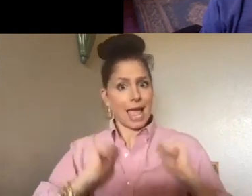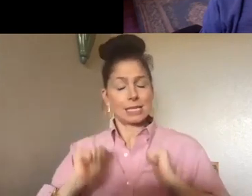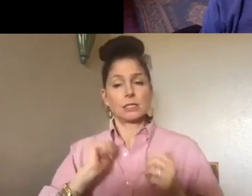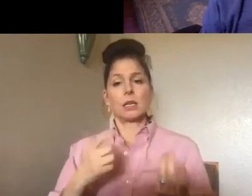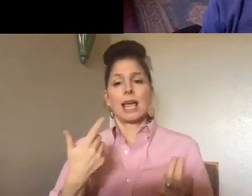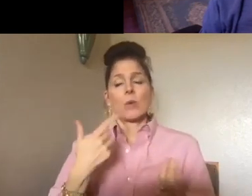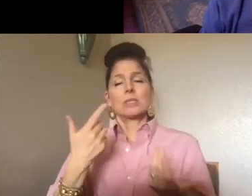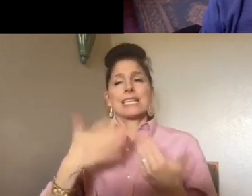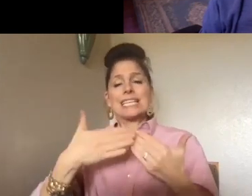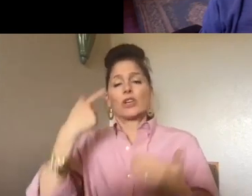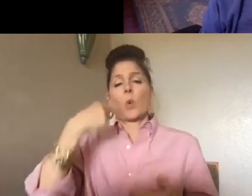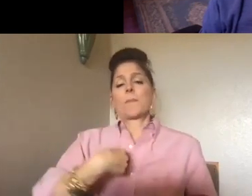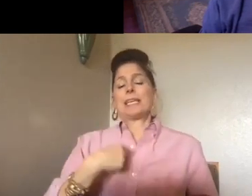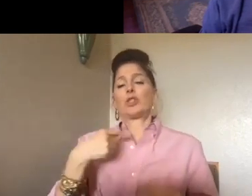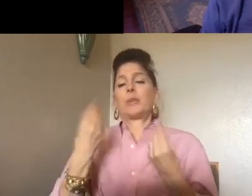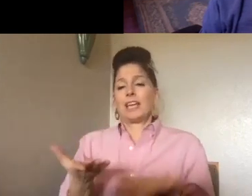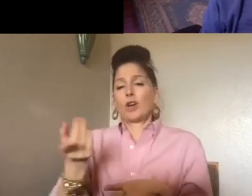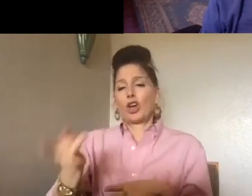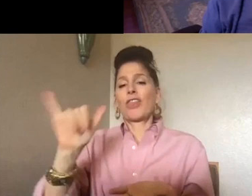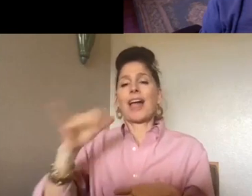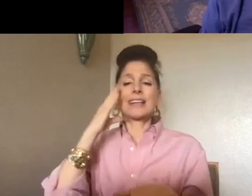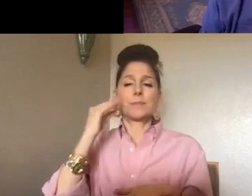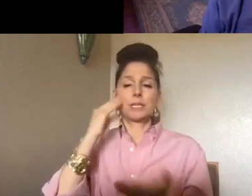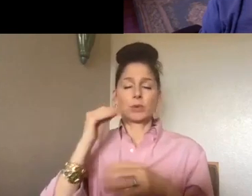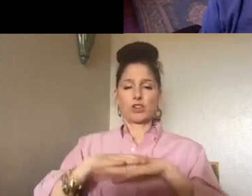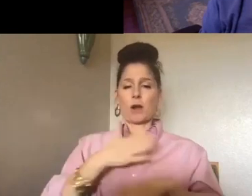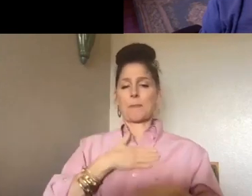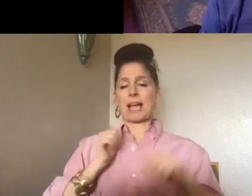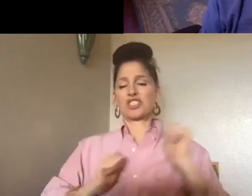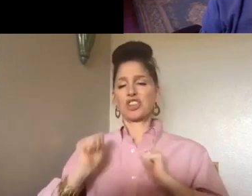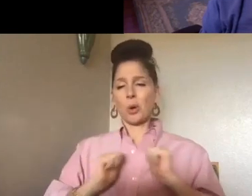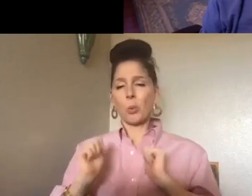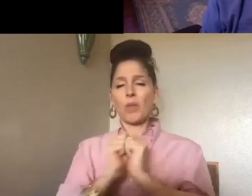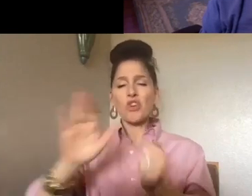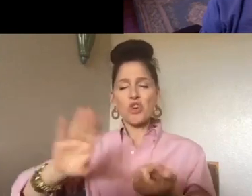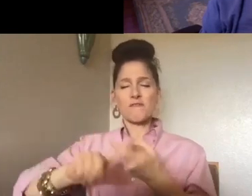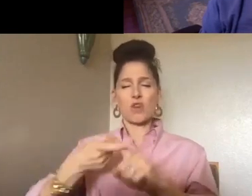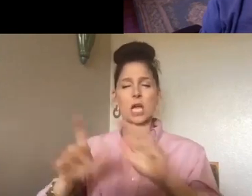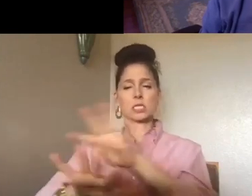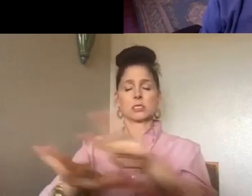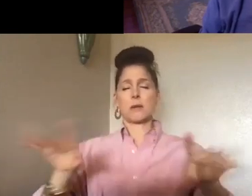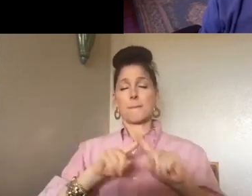and so it's easy for me to provide her with that experience with my shows, and her friends,